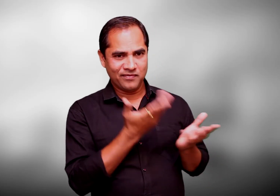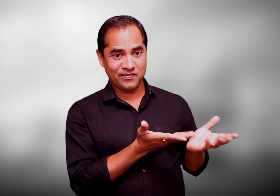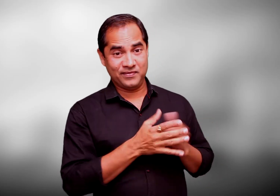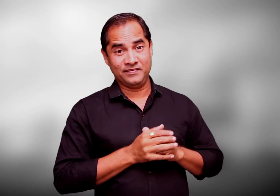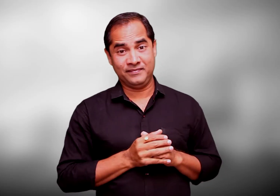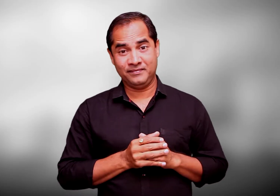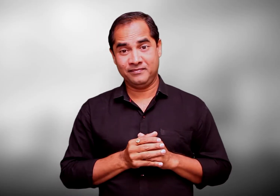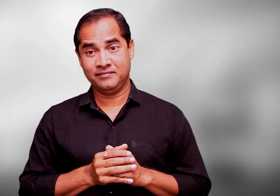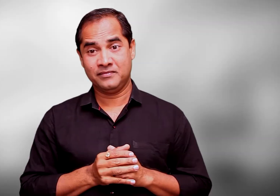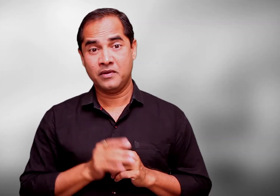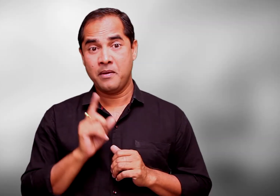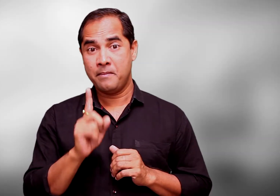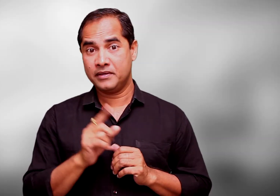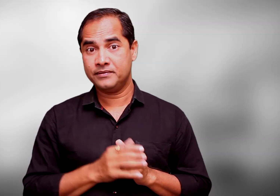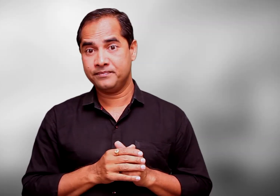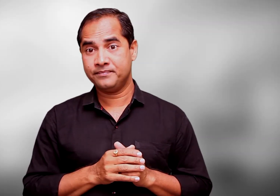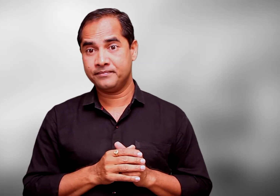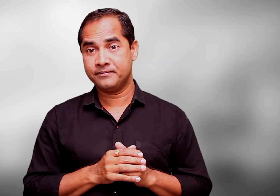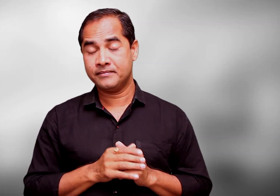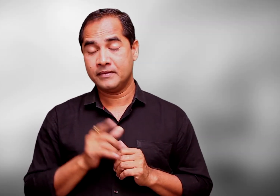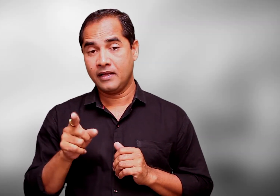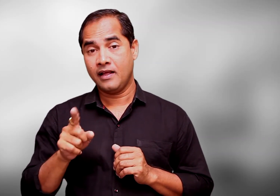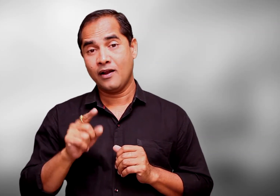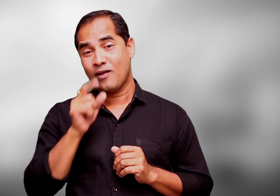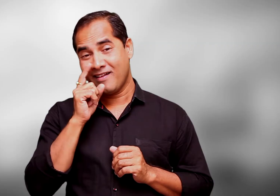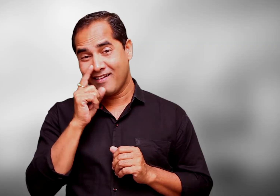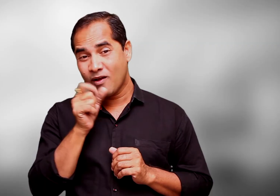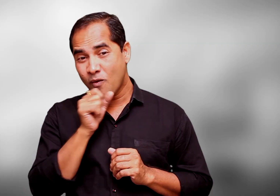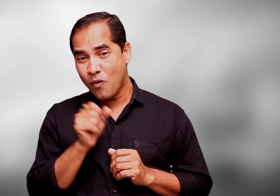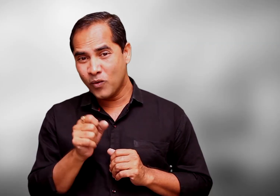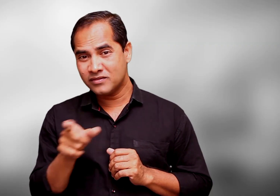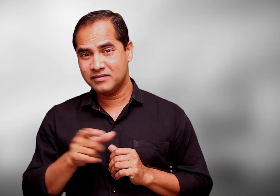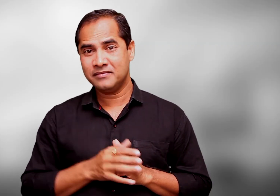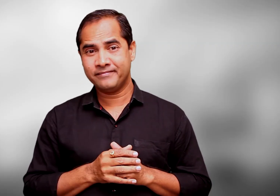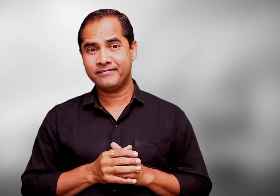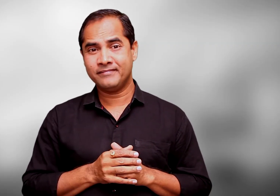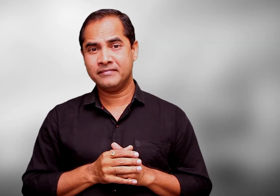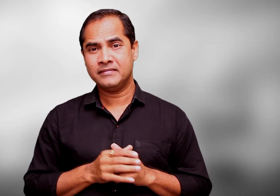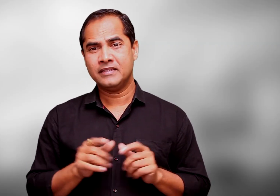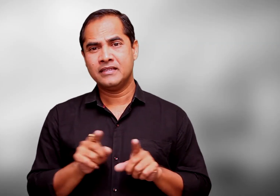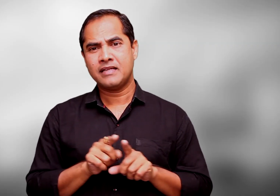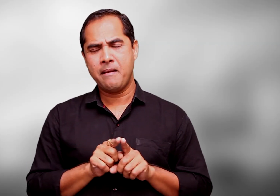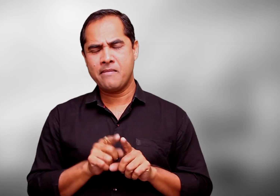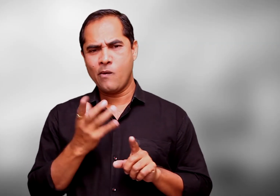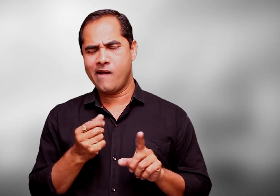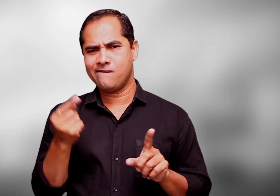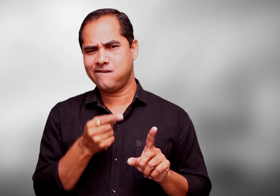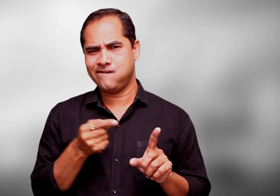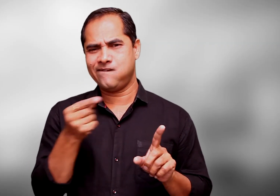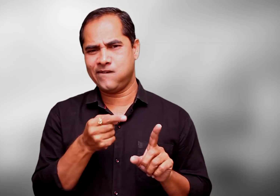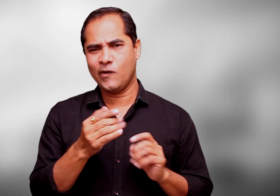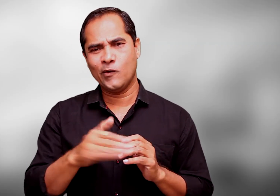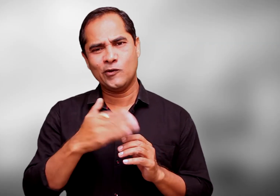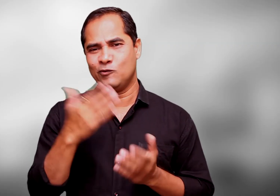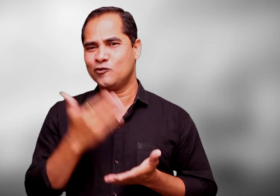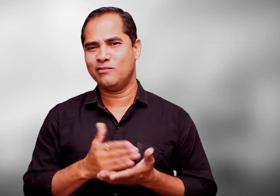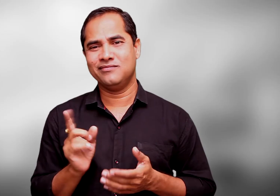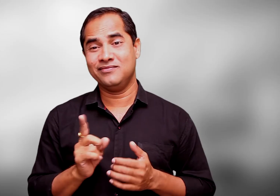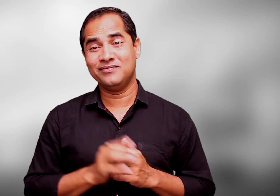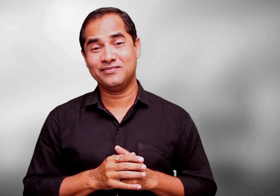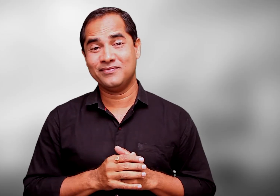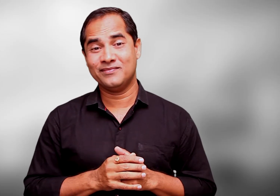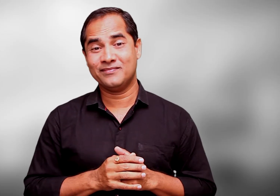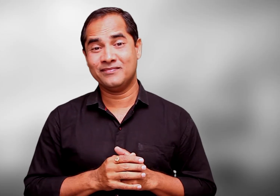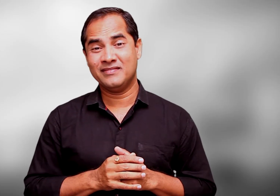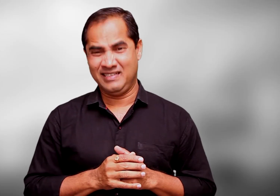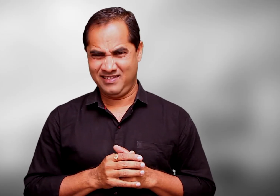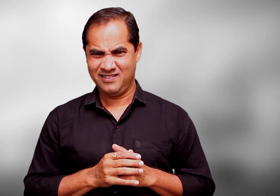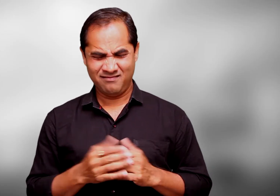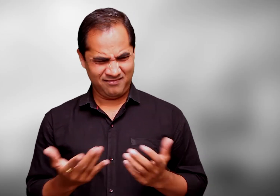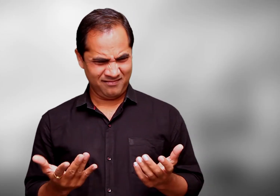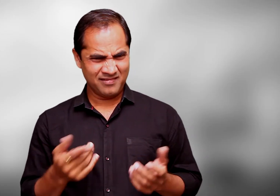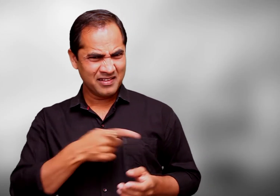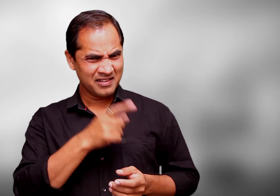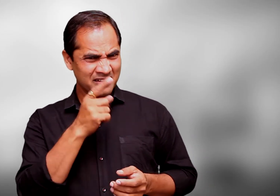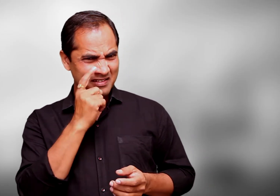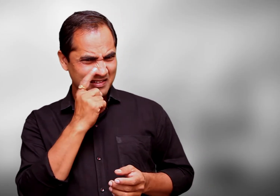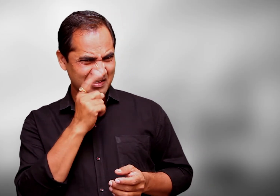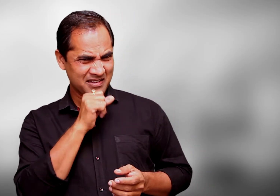and the conductor laughed too. But the old woman went on with her drivel -